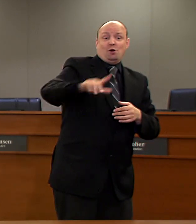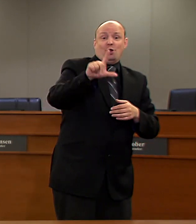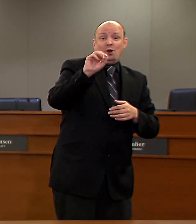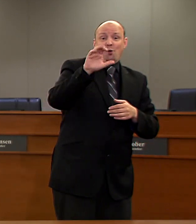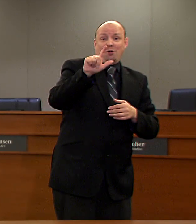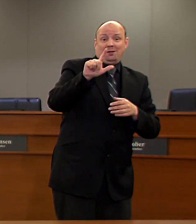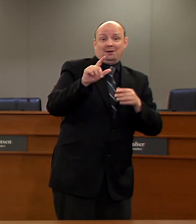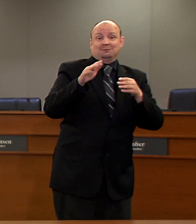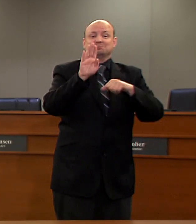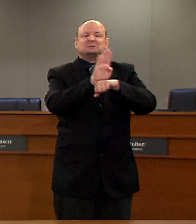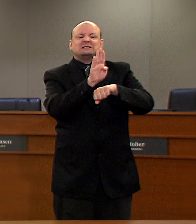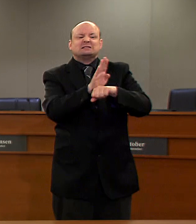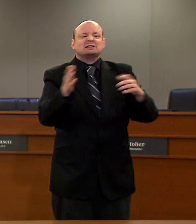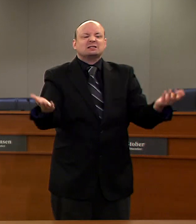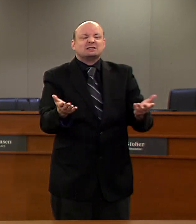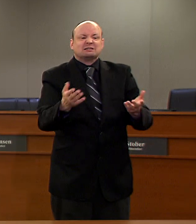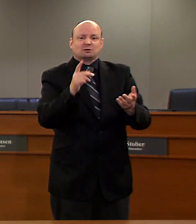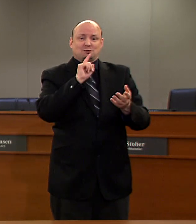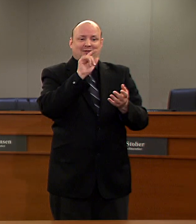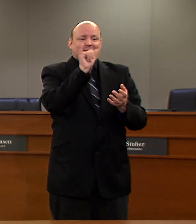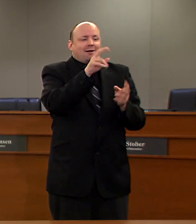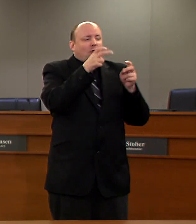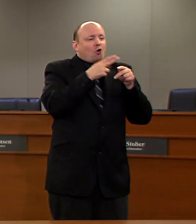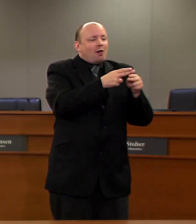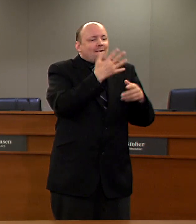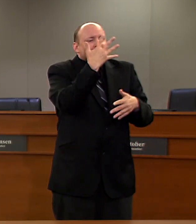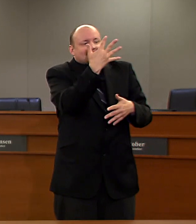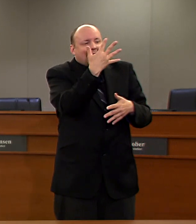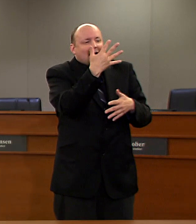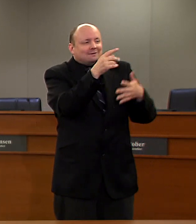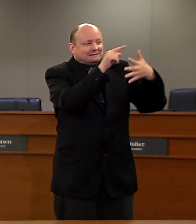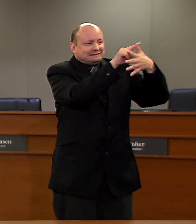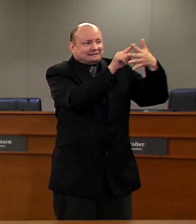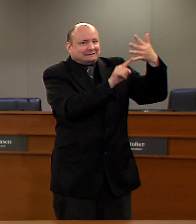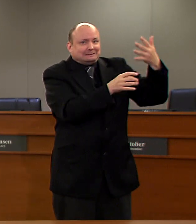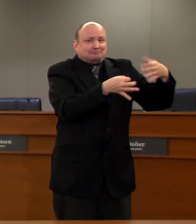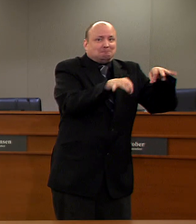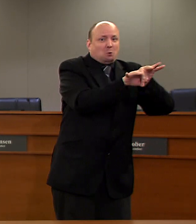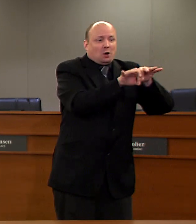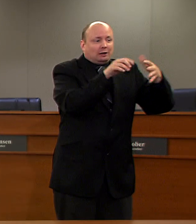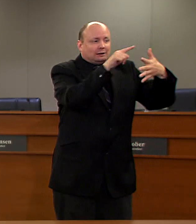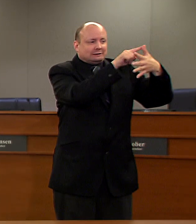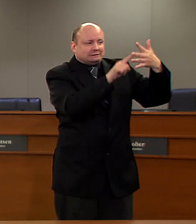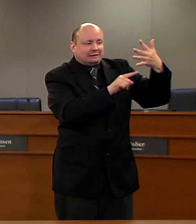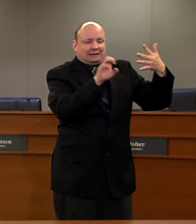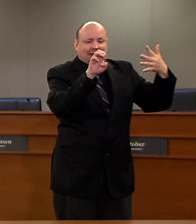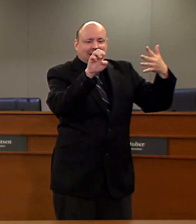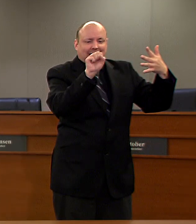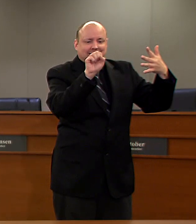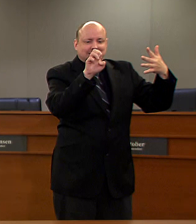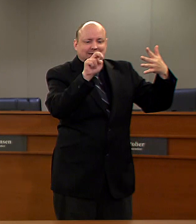The governor has provided a new way for business owners to contact them online to ask if